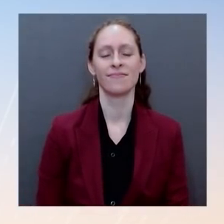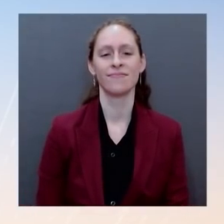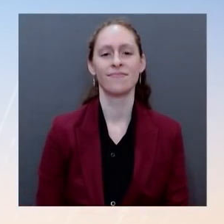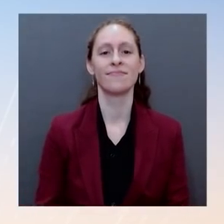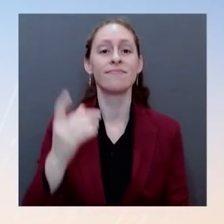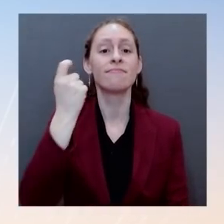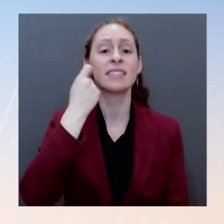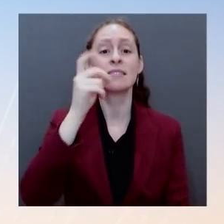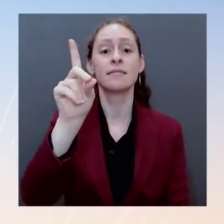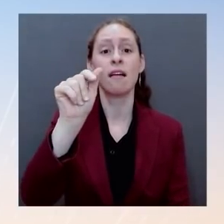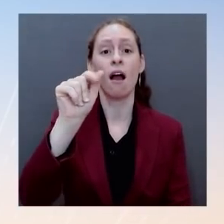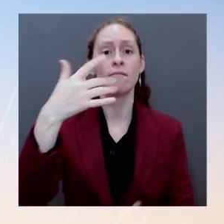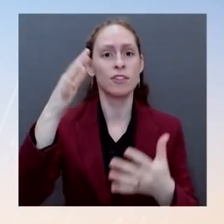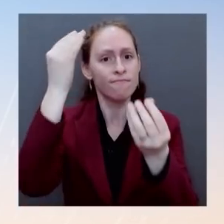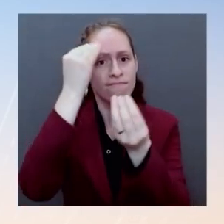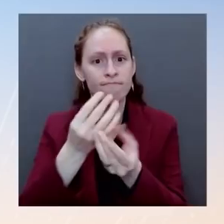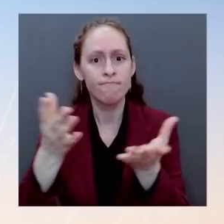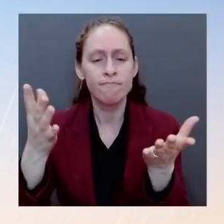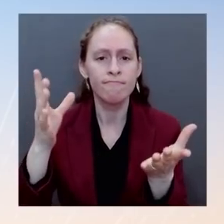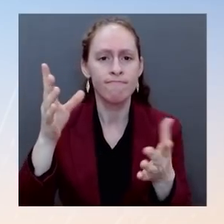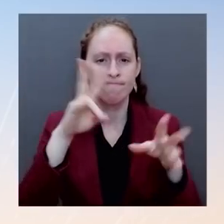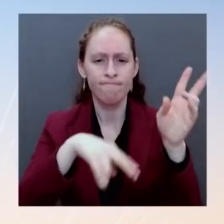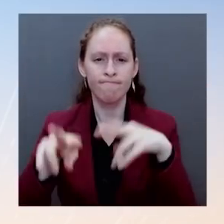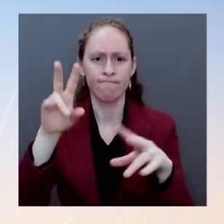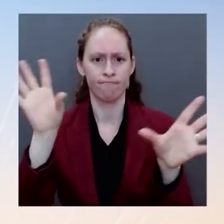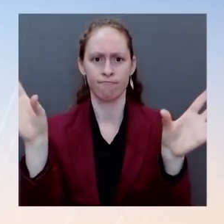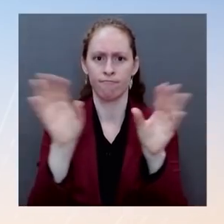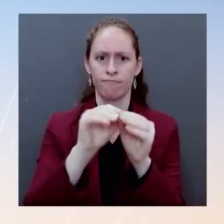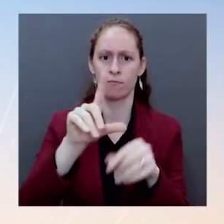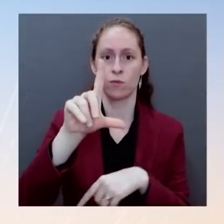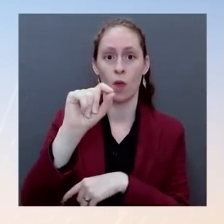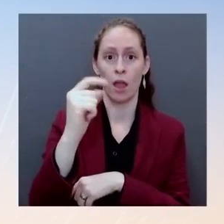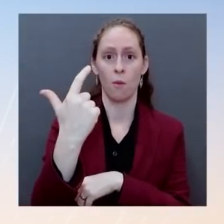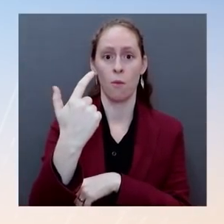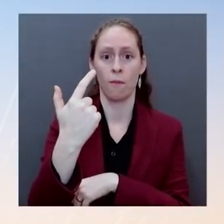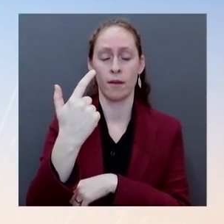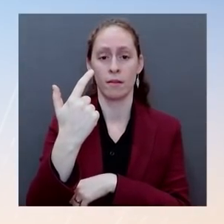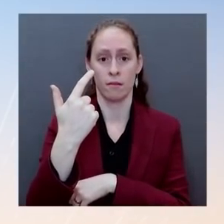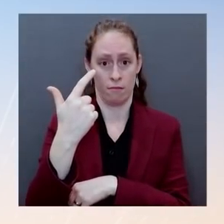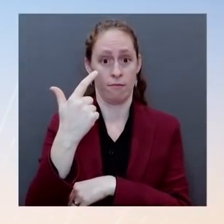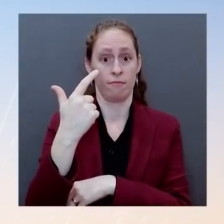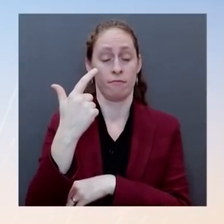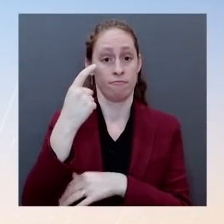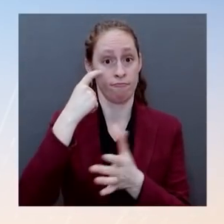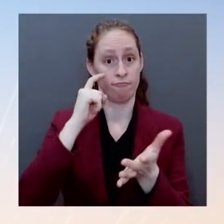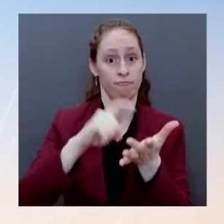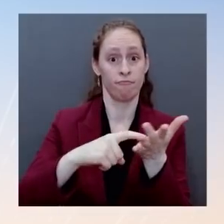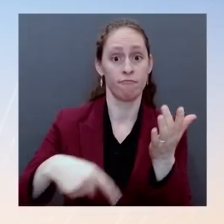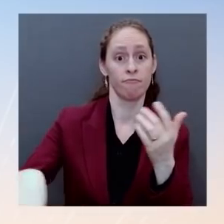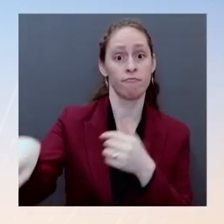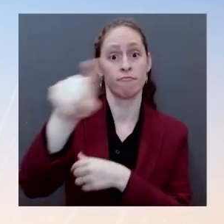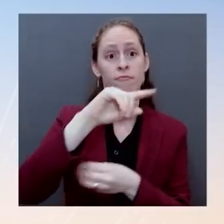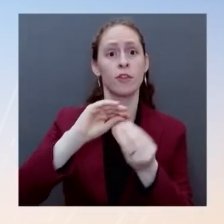the largest single drop in the unemployment rate on record in the history of the country, down to 3.9 percent;